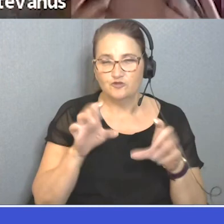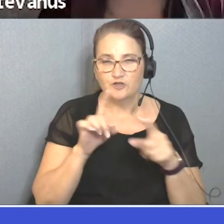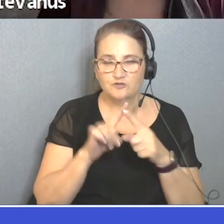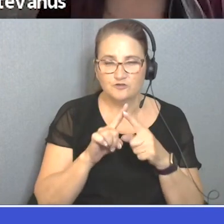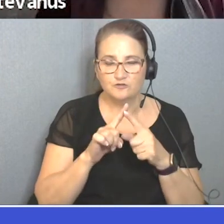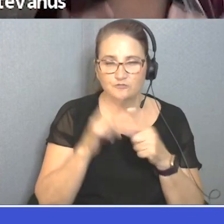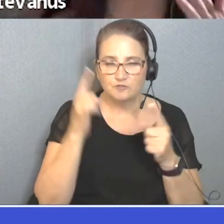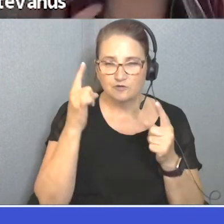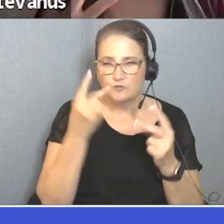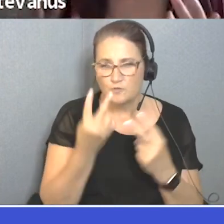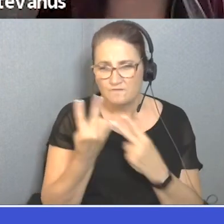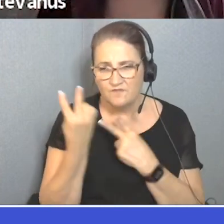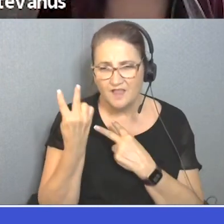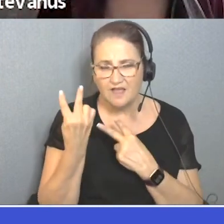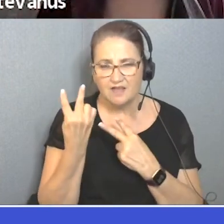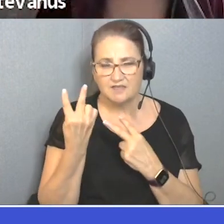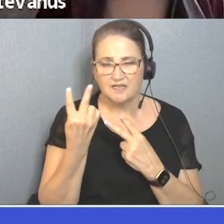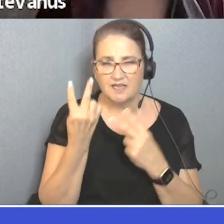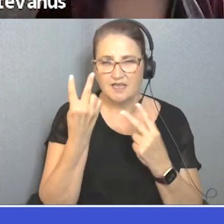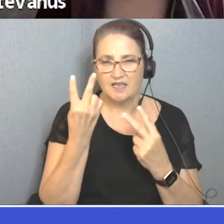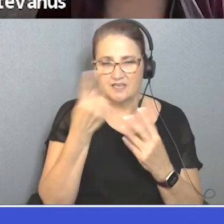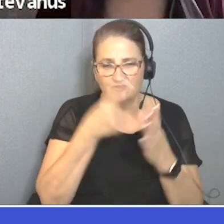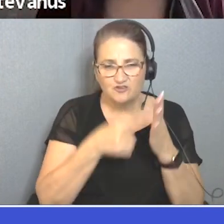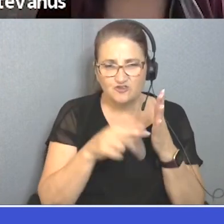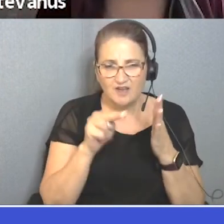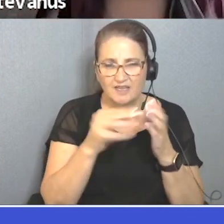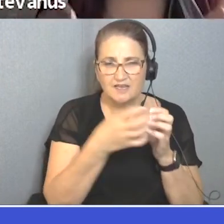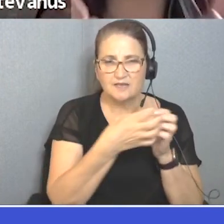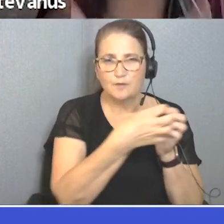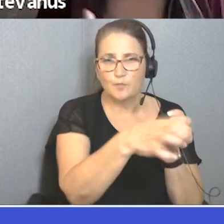are going to give you a chance to reflect and kind of check in